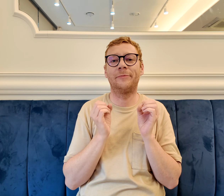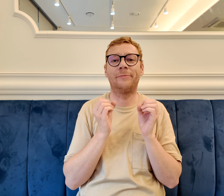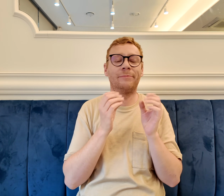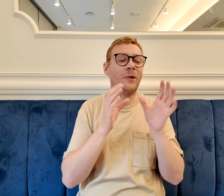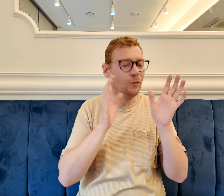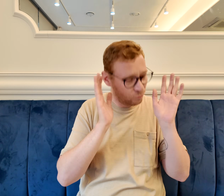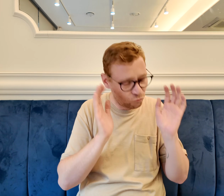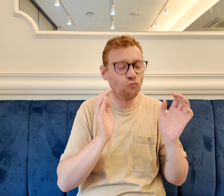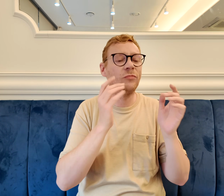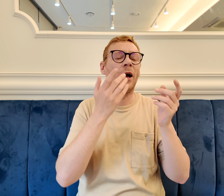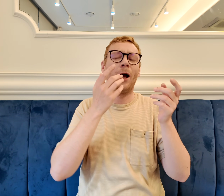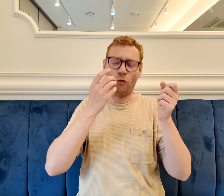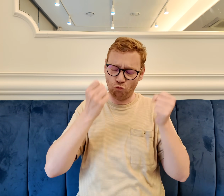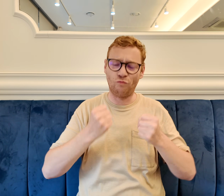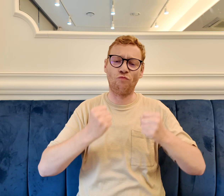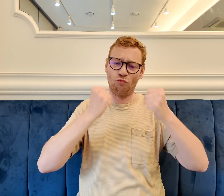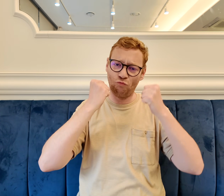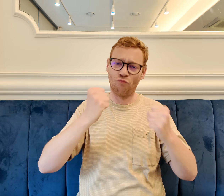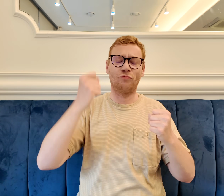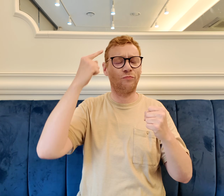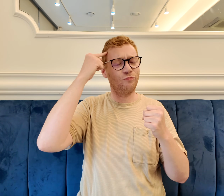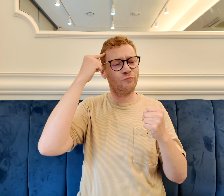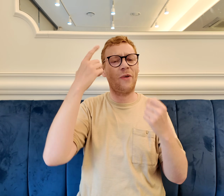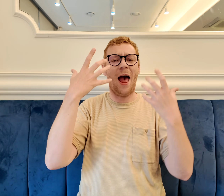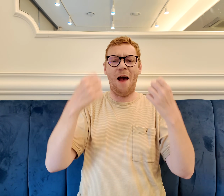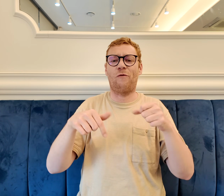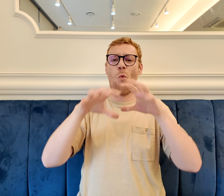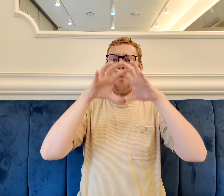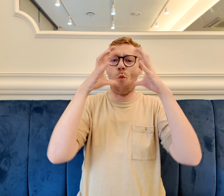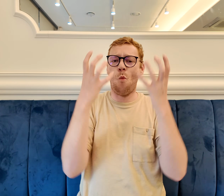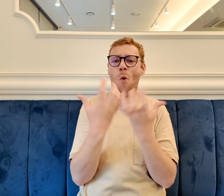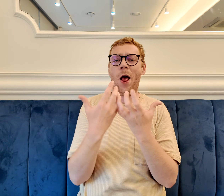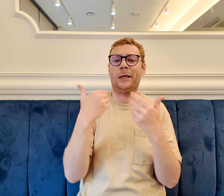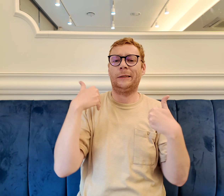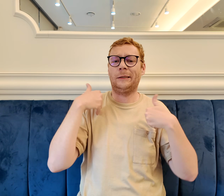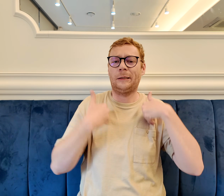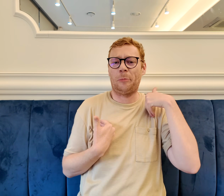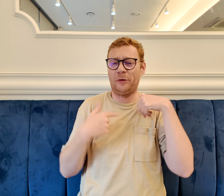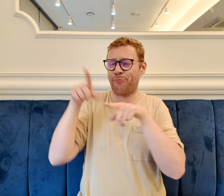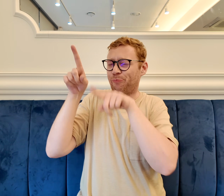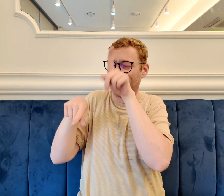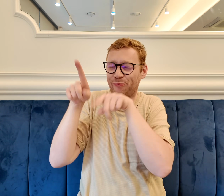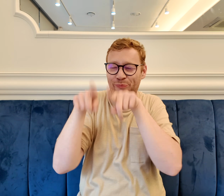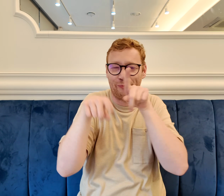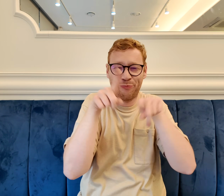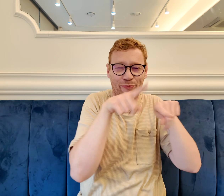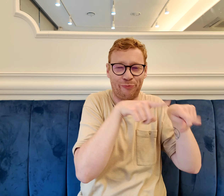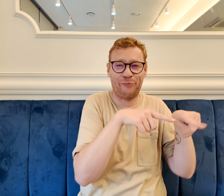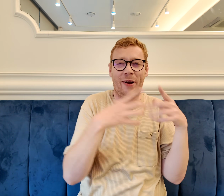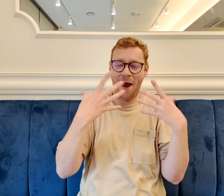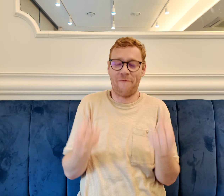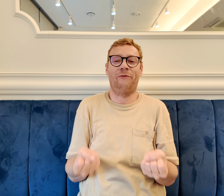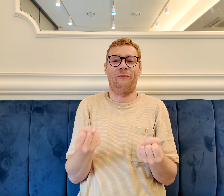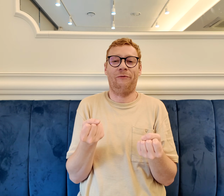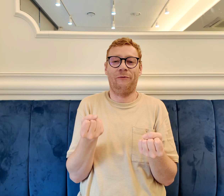Deaf people as they are. Everyone needs a positive mindset. Just as people with disabilities around the world are all different,